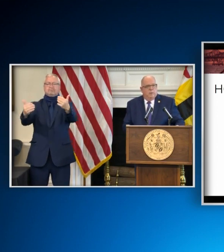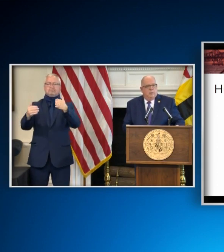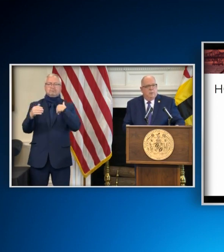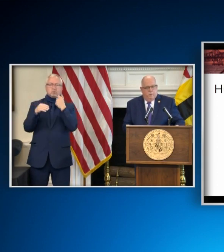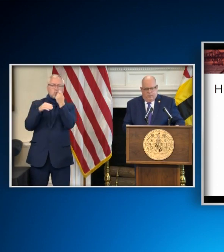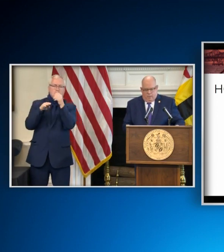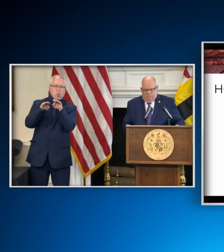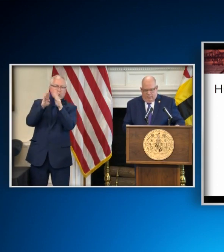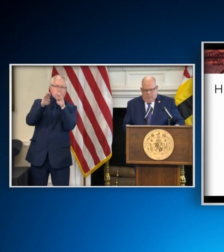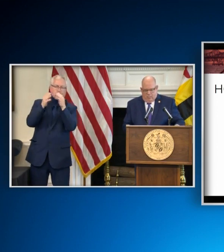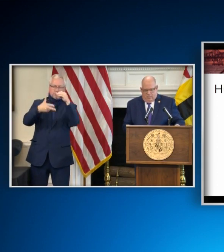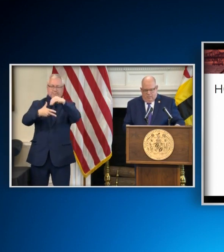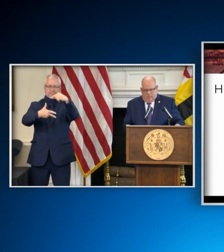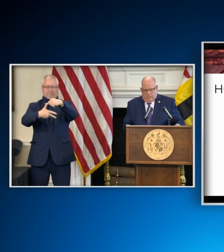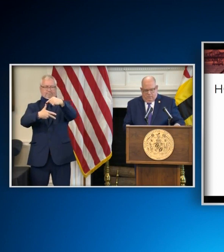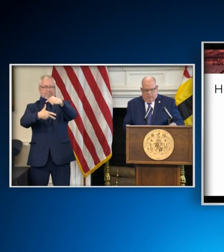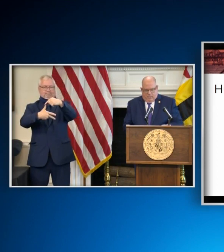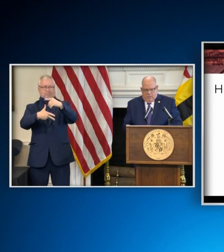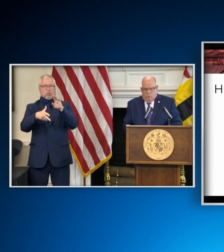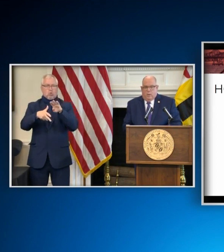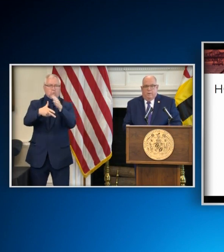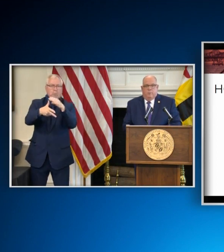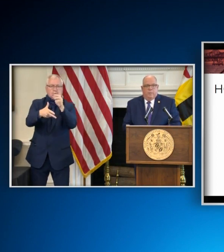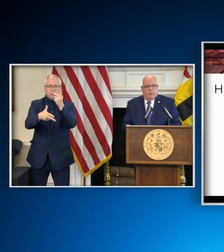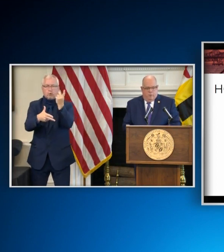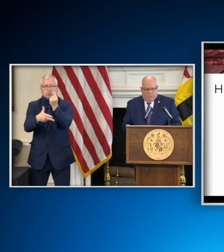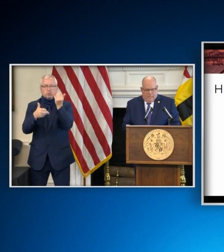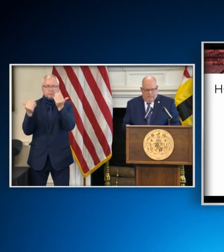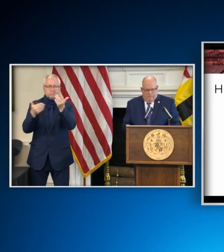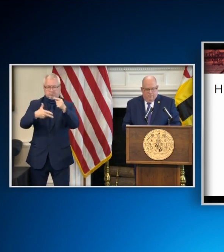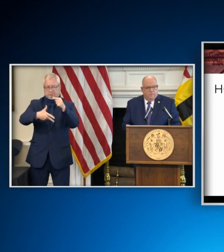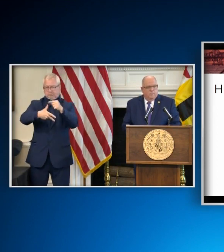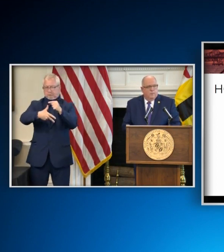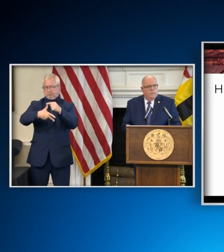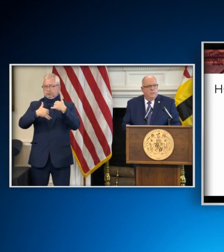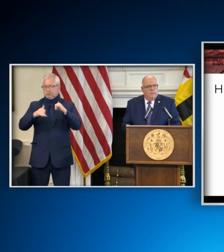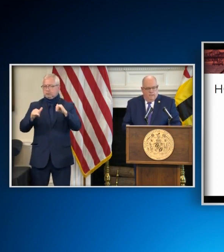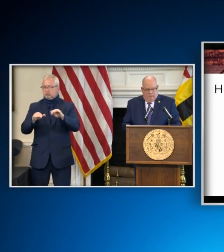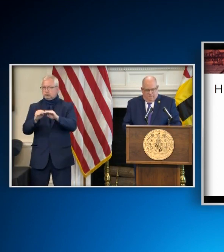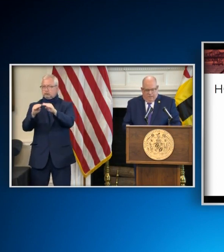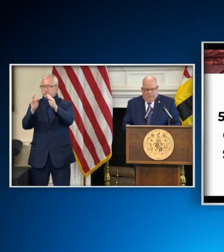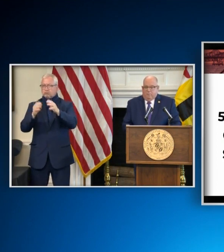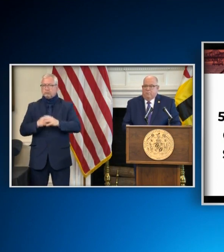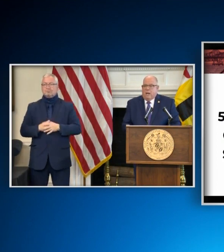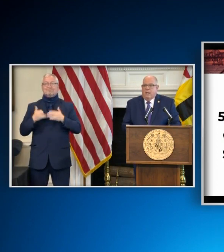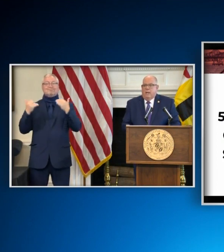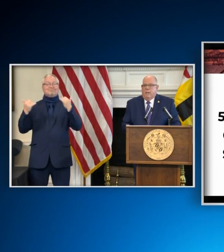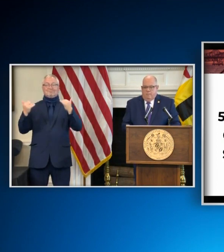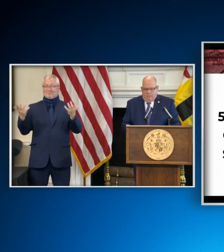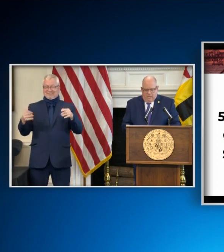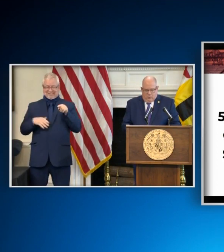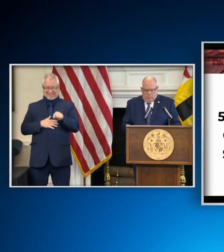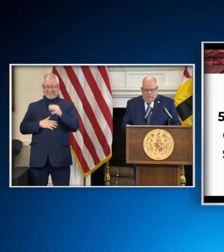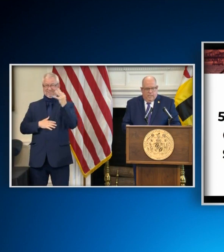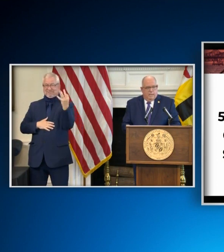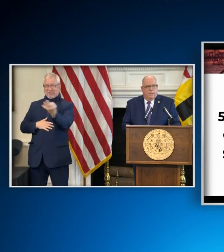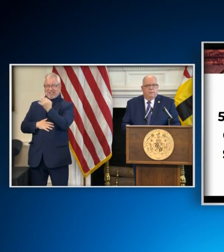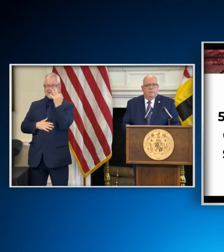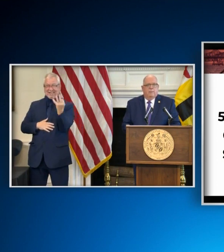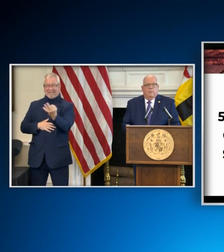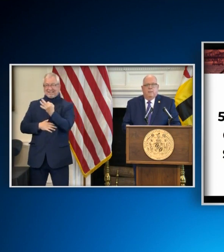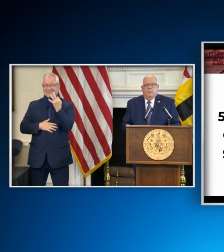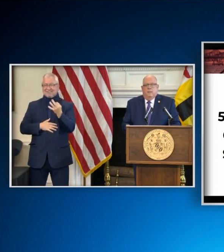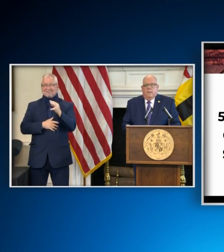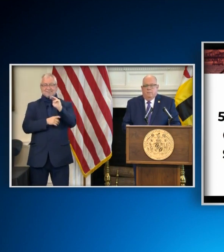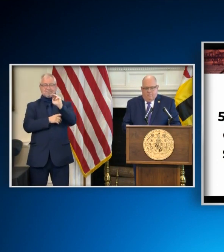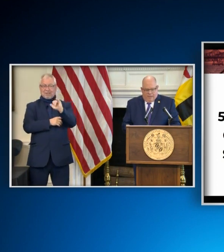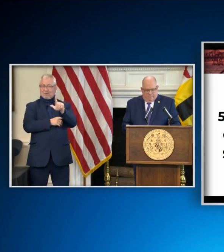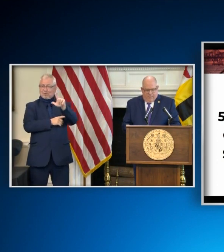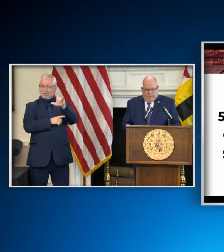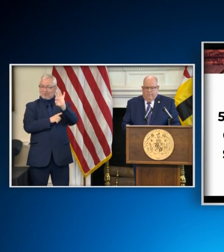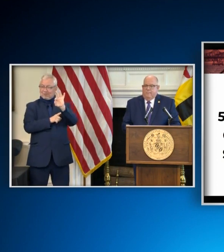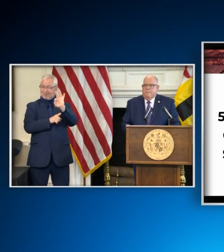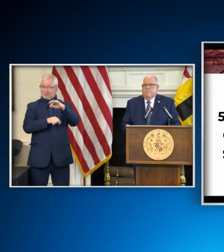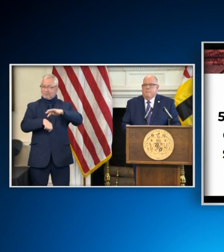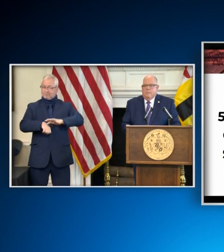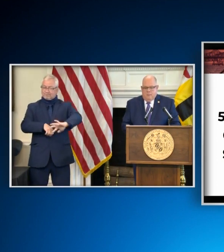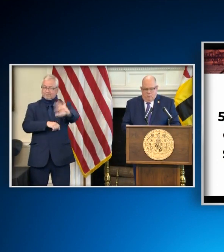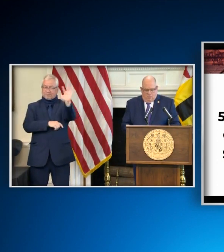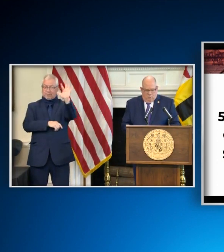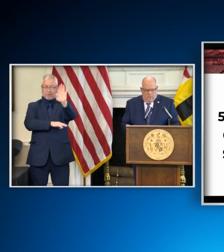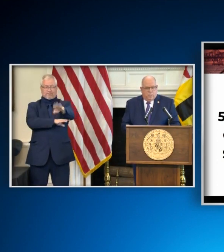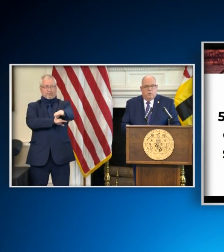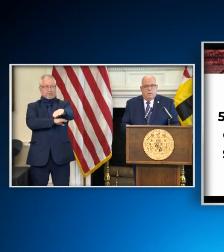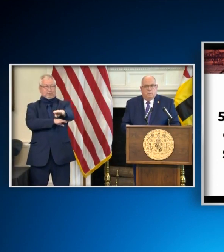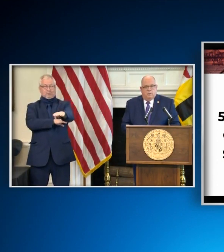ALL OF THIS PROGRESS ALLOWS US TO NOW SAFELY MOVE FORWARD WITH THE COMPLETION OF STAGE ONE OF THE RECOVERY PLAN.